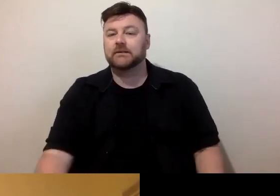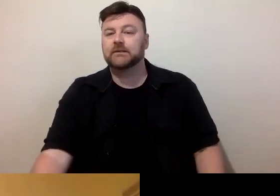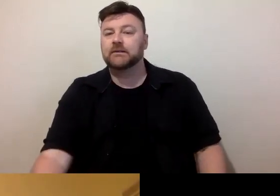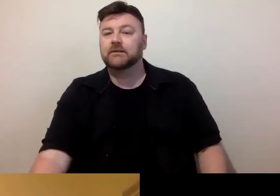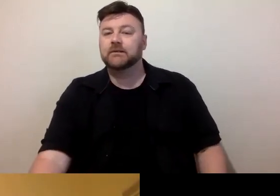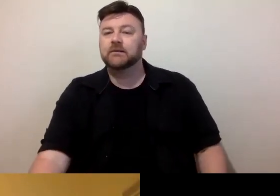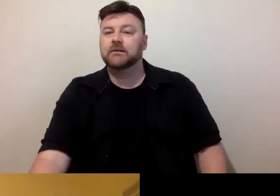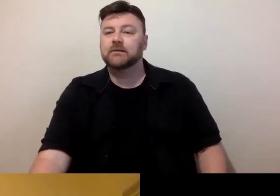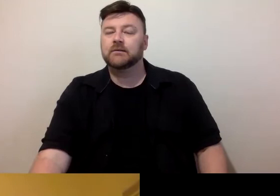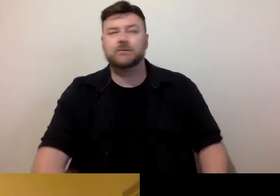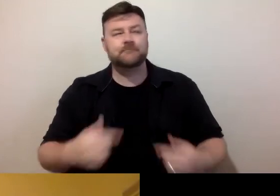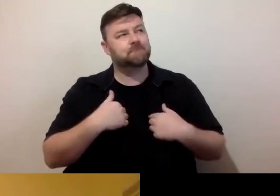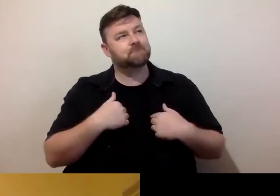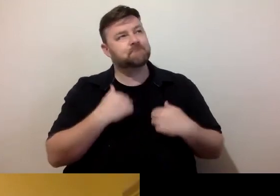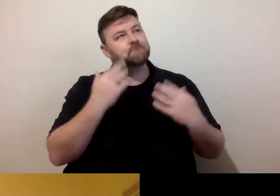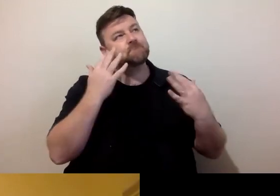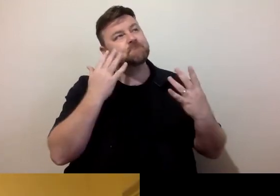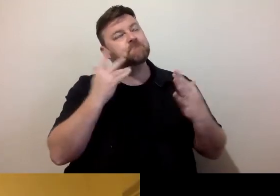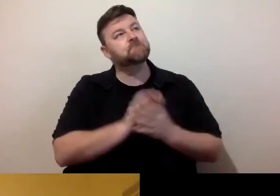How has it evolved...?